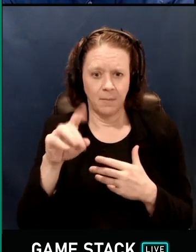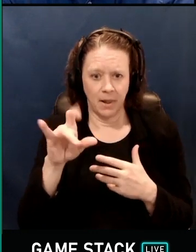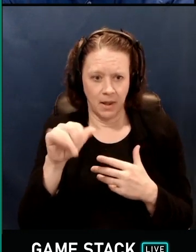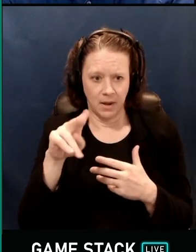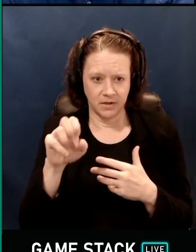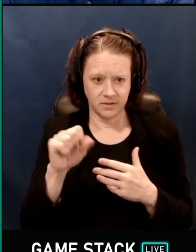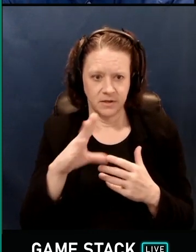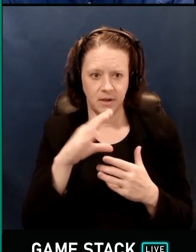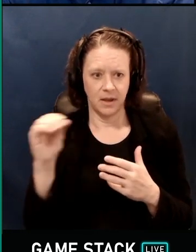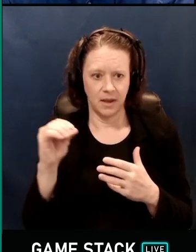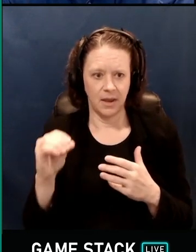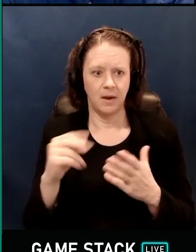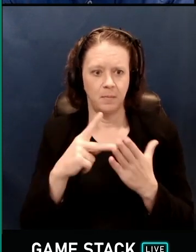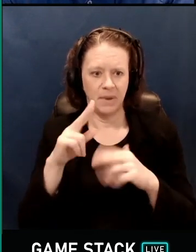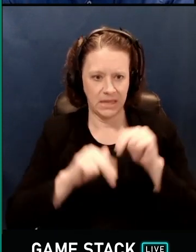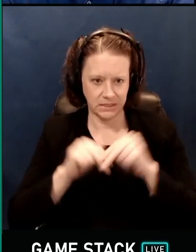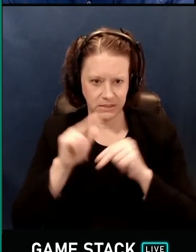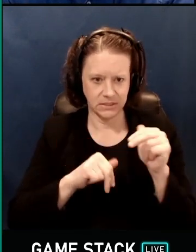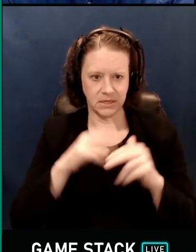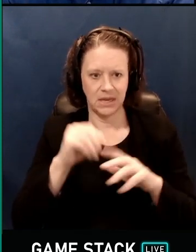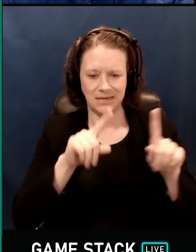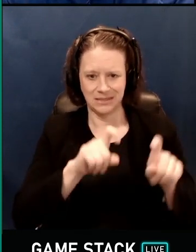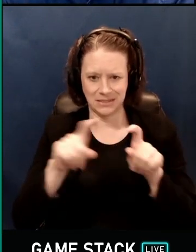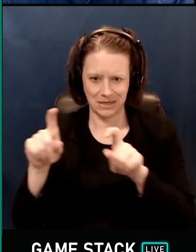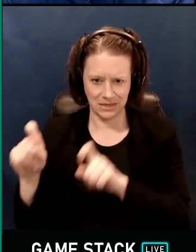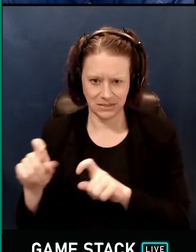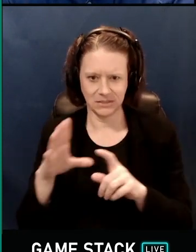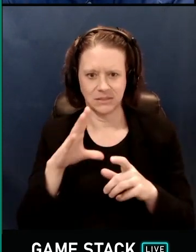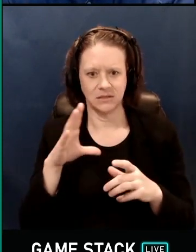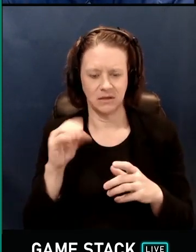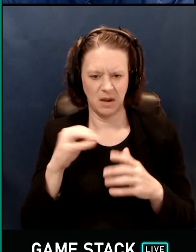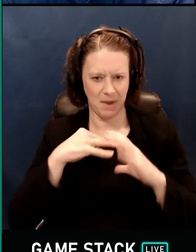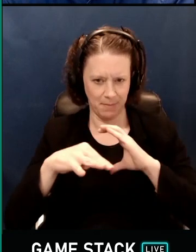As you already know, there are many overlaps with the